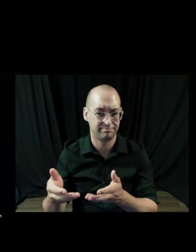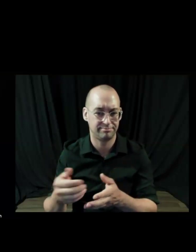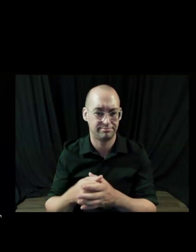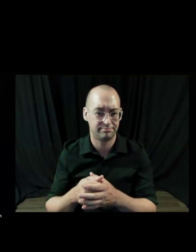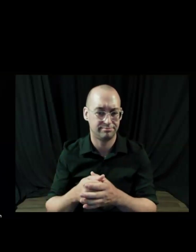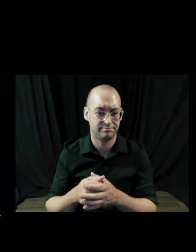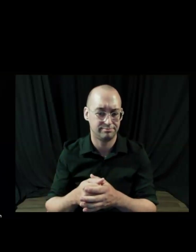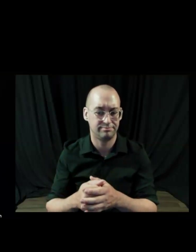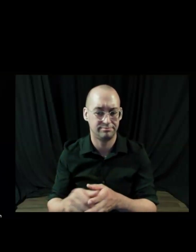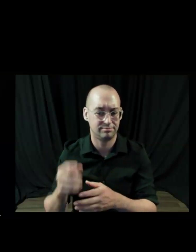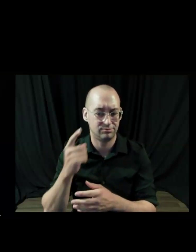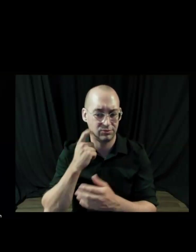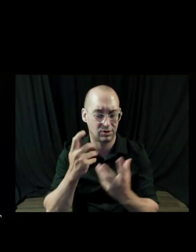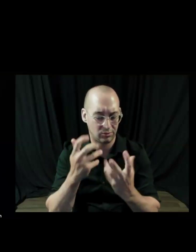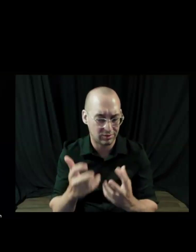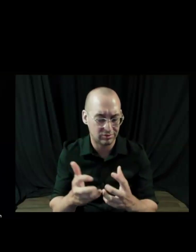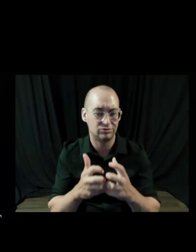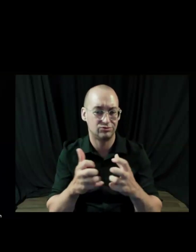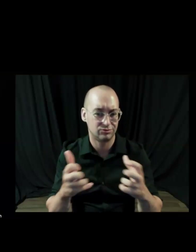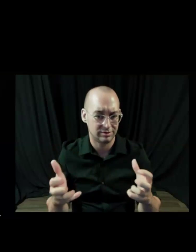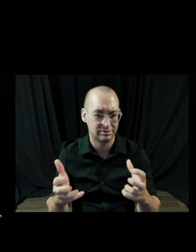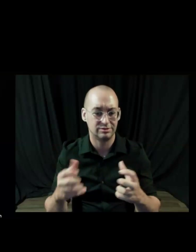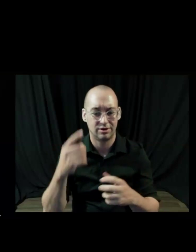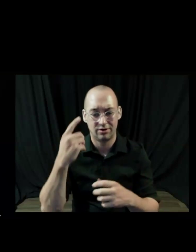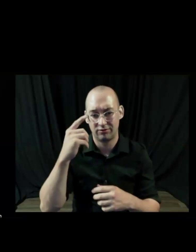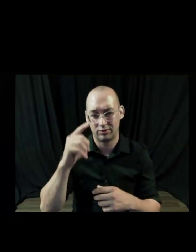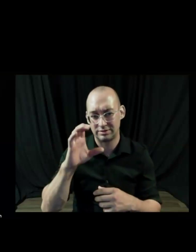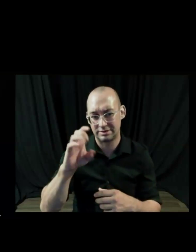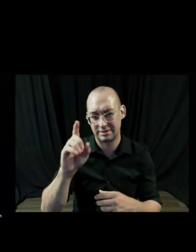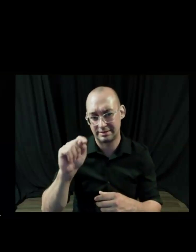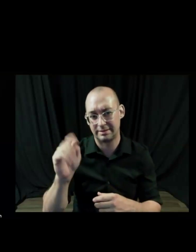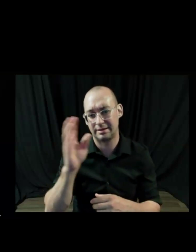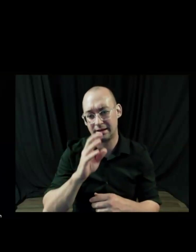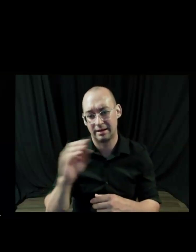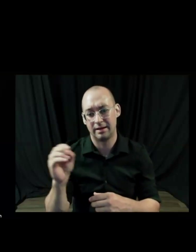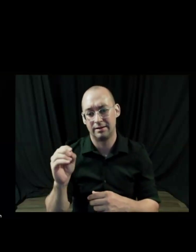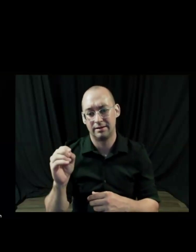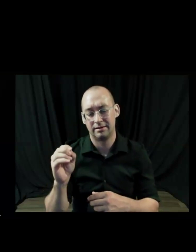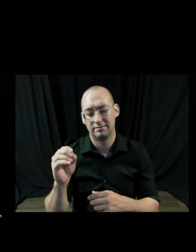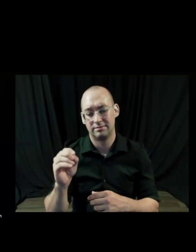Just really wanted to emphasize on behalf of CDT and the Office of Broadband and Digital Literacy,